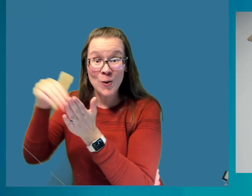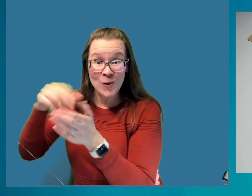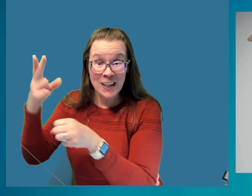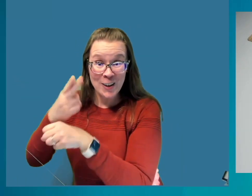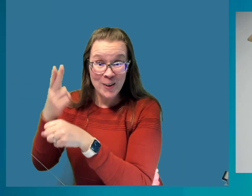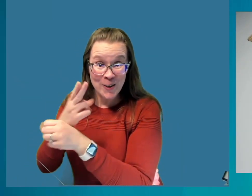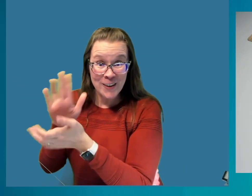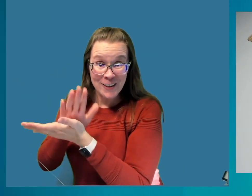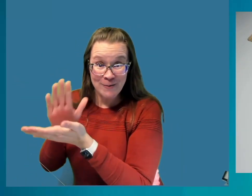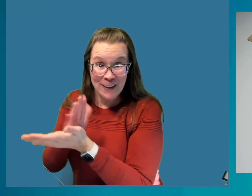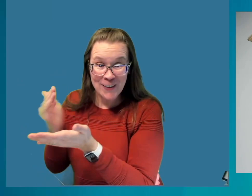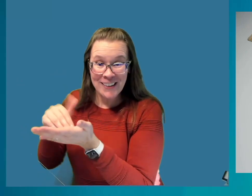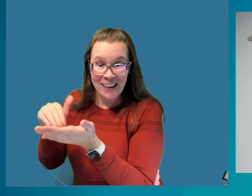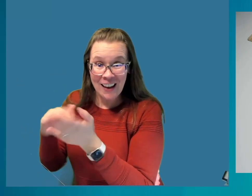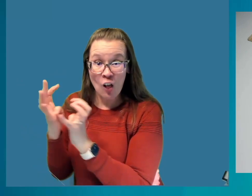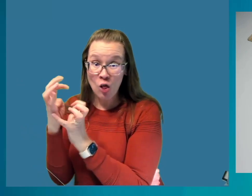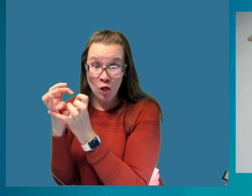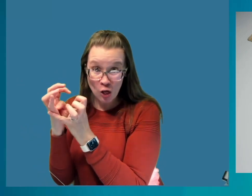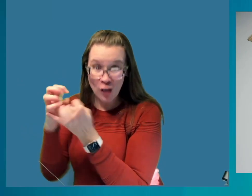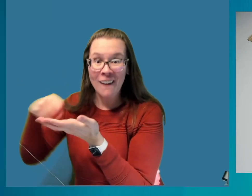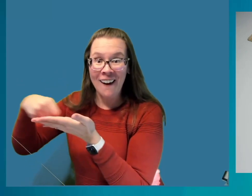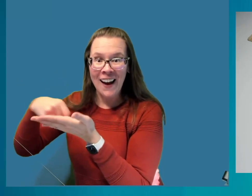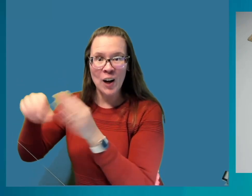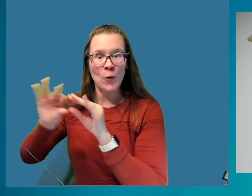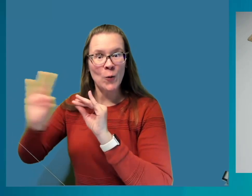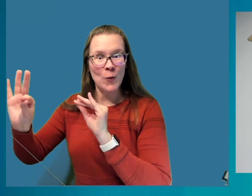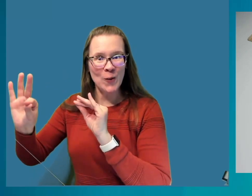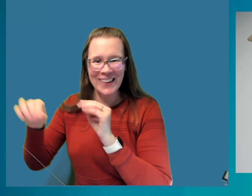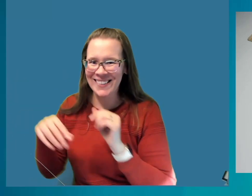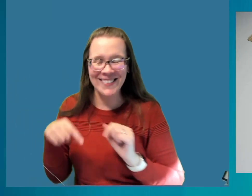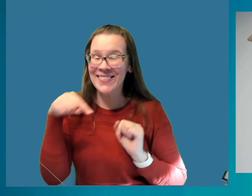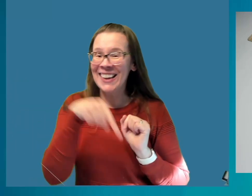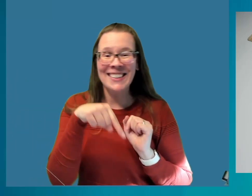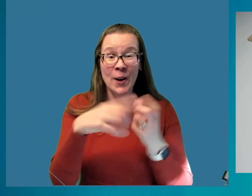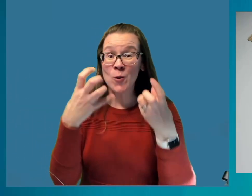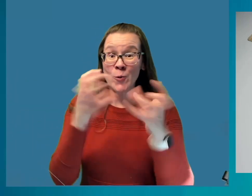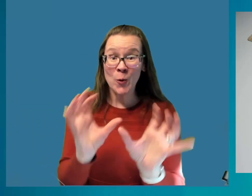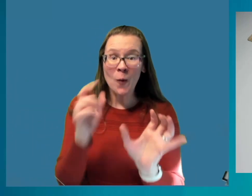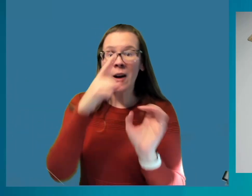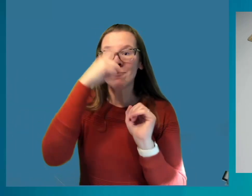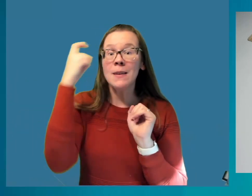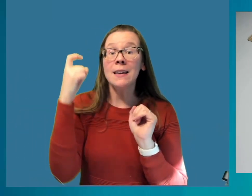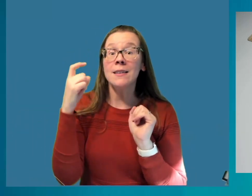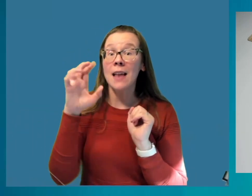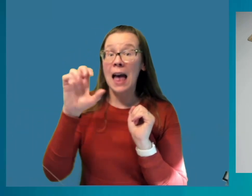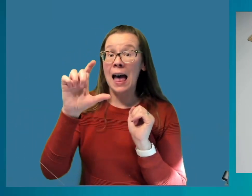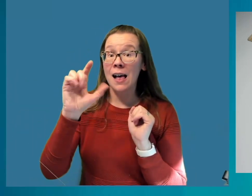piecing, uh, papers that I've gotten crumpled up. So you can iron paper, but this is not an